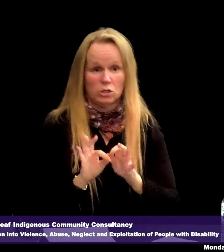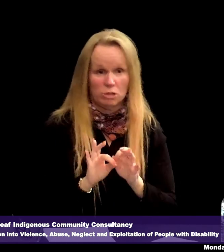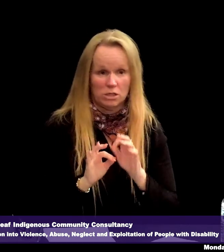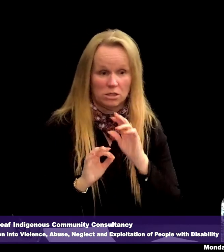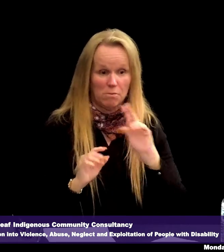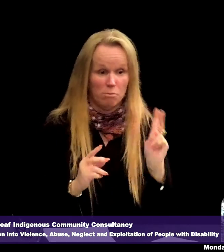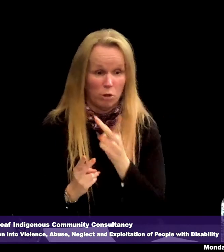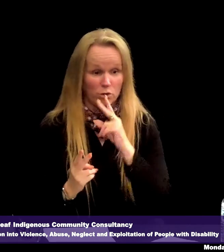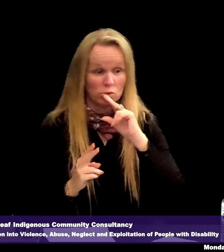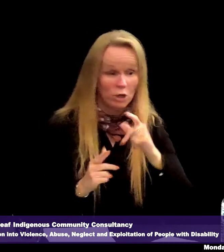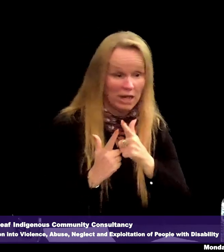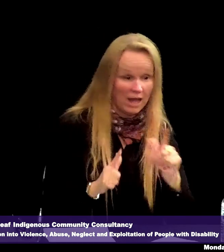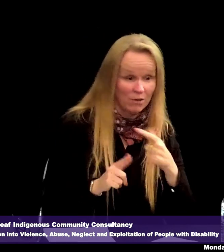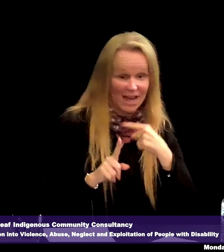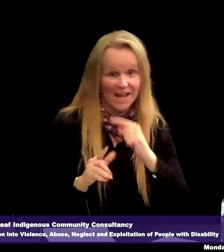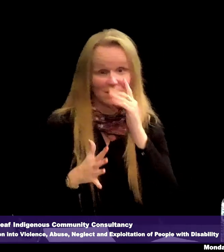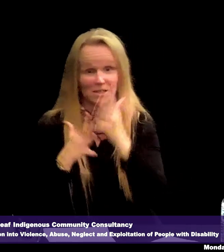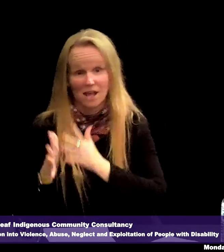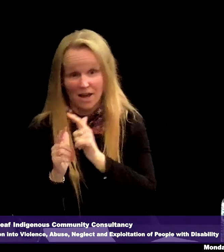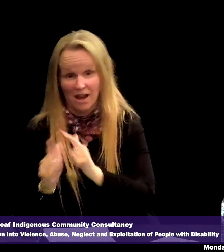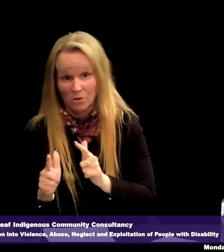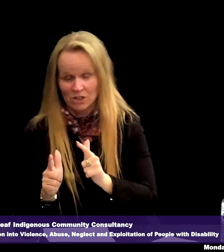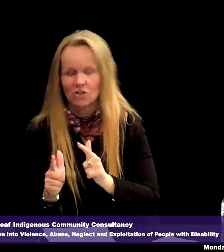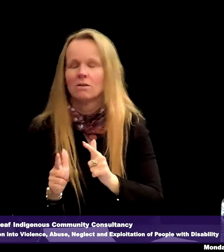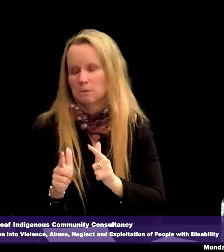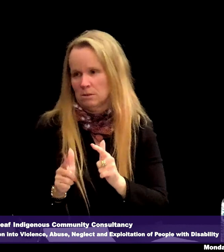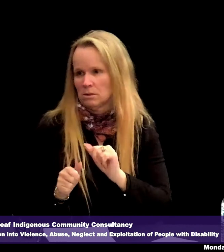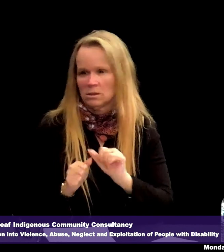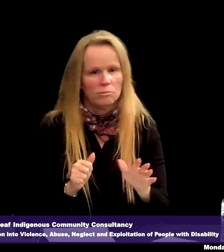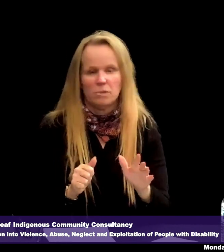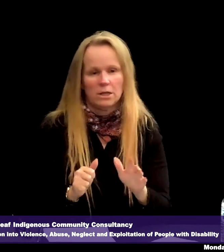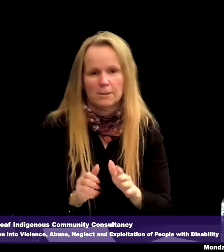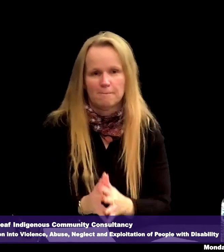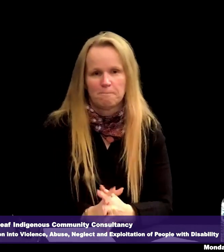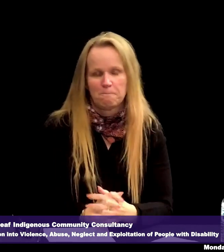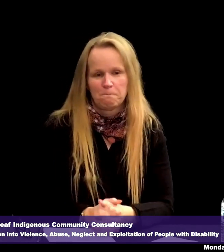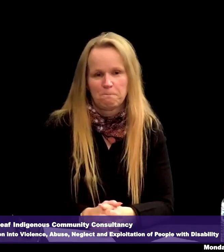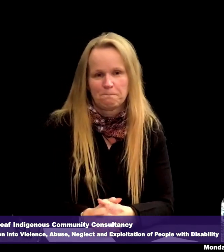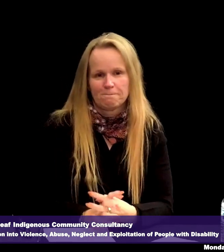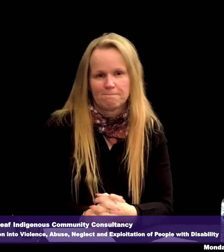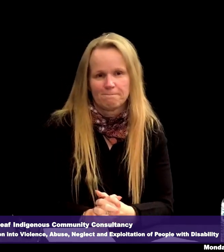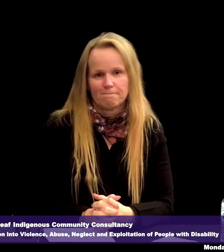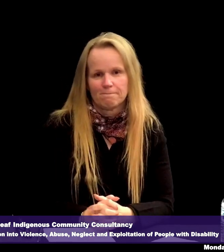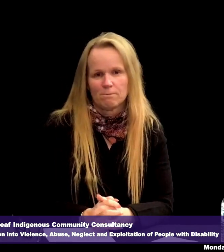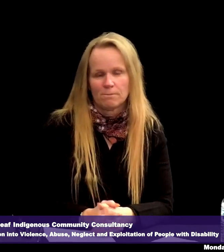people who are in community can become qualified interpreters, perhaps both in a spoken language and a sign language, that would be brilliant.